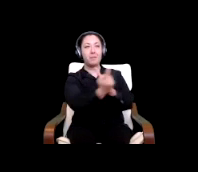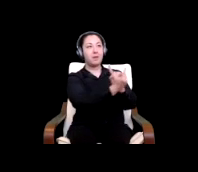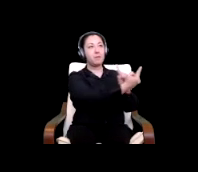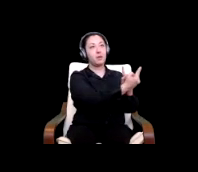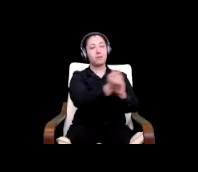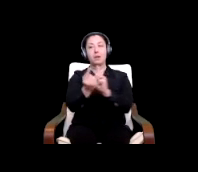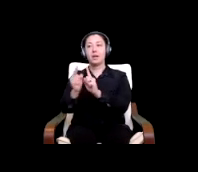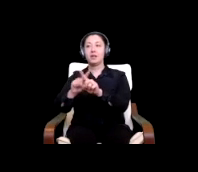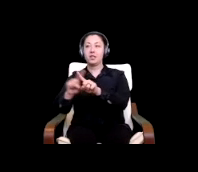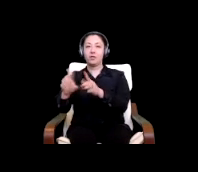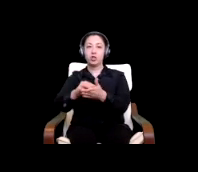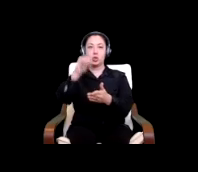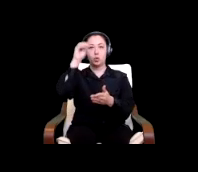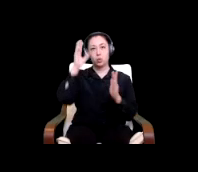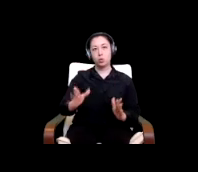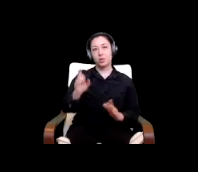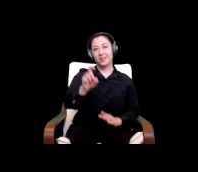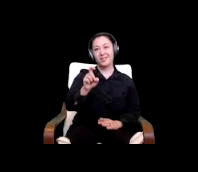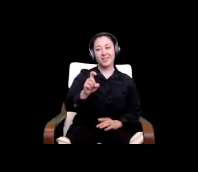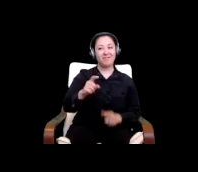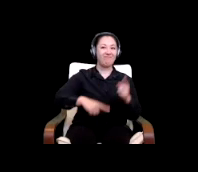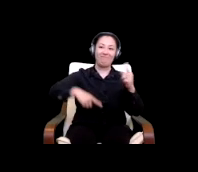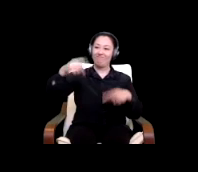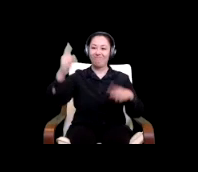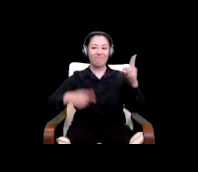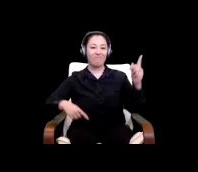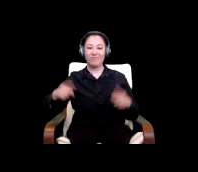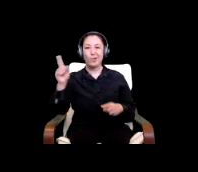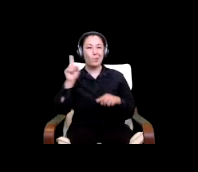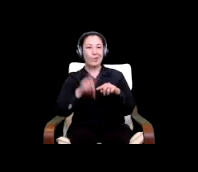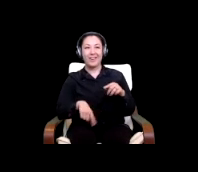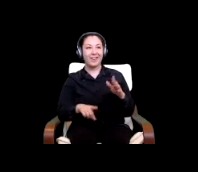CHARGE are variable so by no means could we come up with a list of strategies and combinations